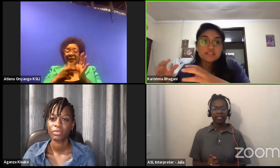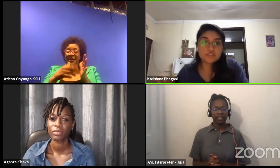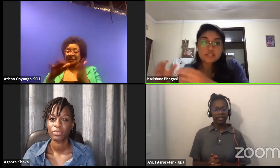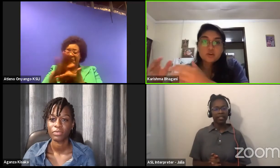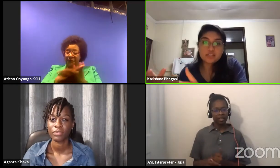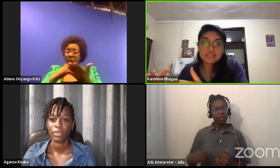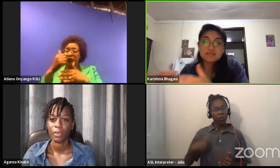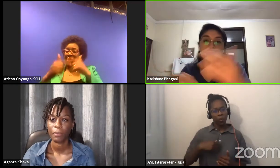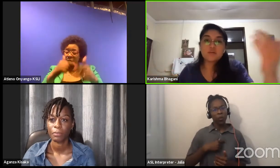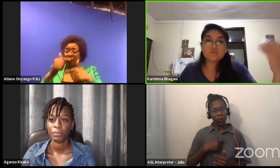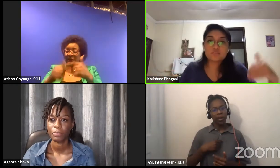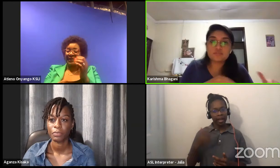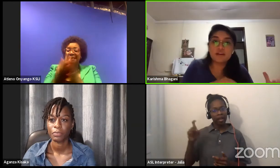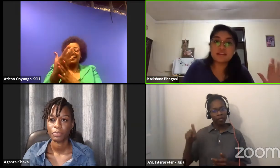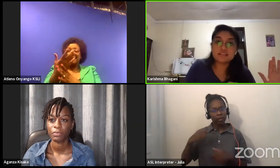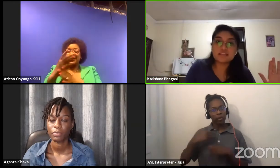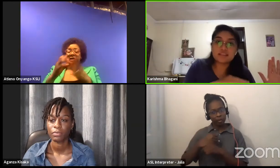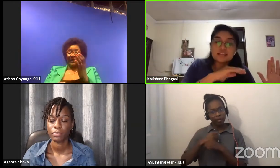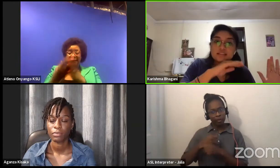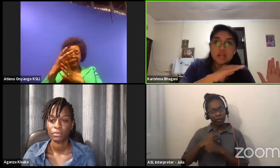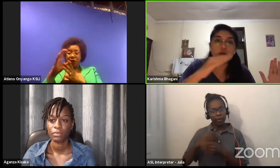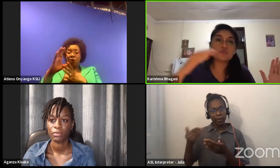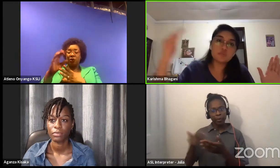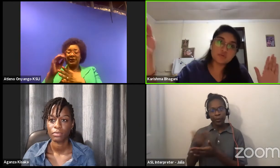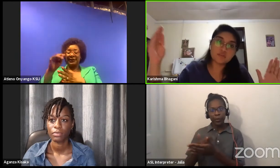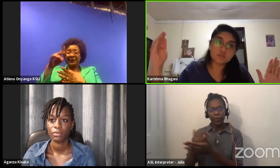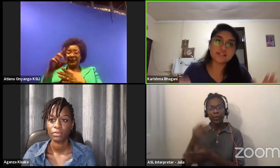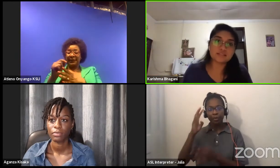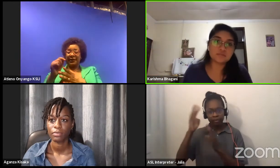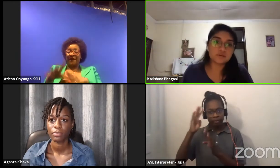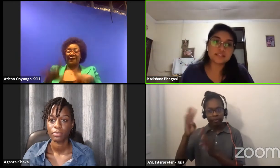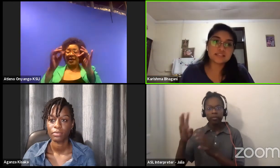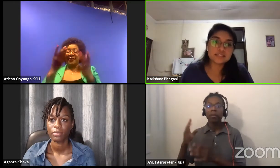and create content, but then also finding things that can help you move your practice forward.